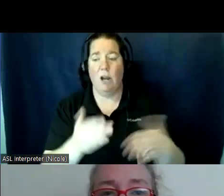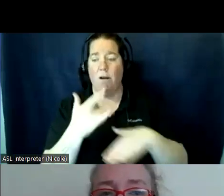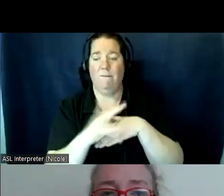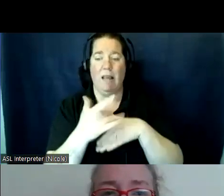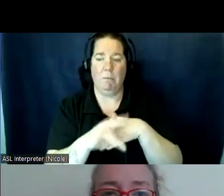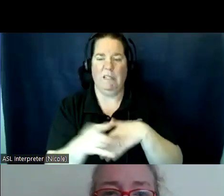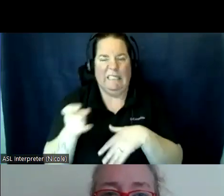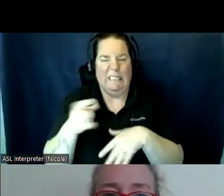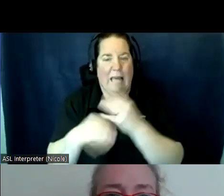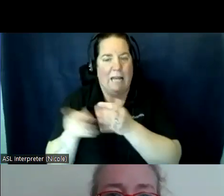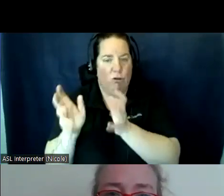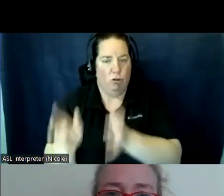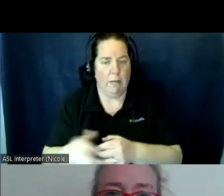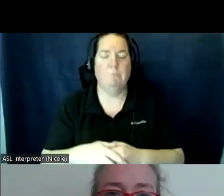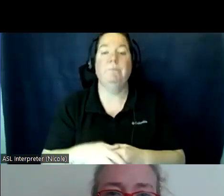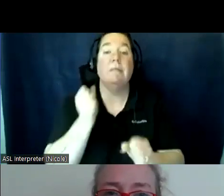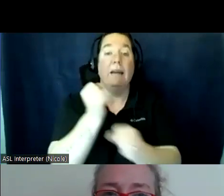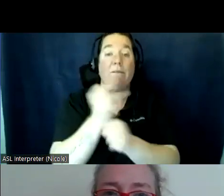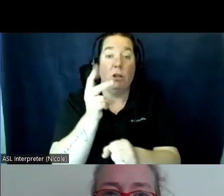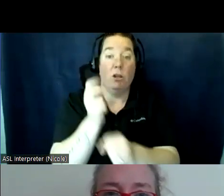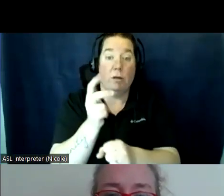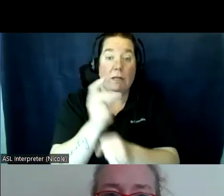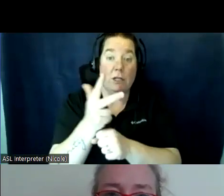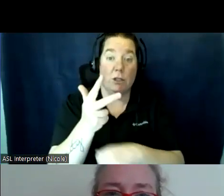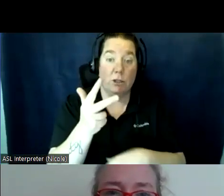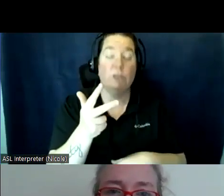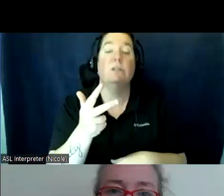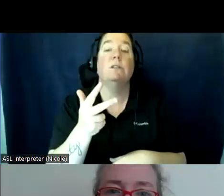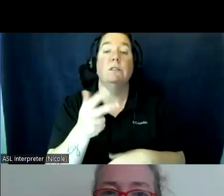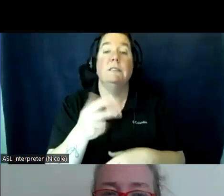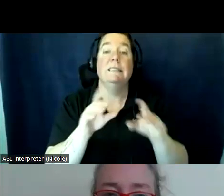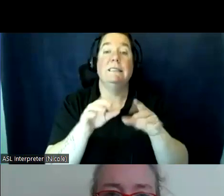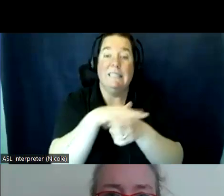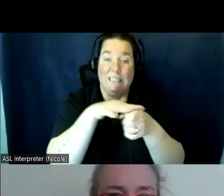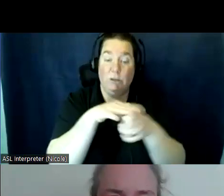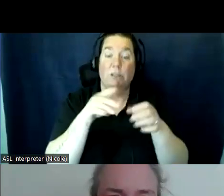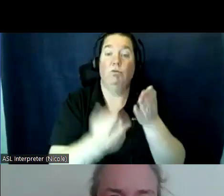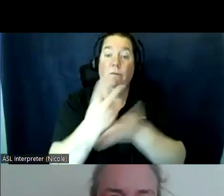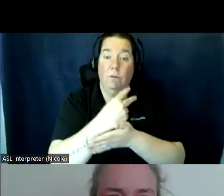Every three years districts get reviewed through what's called cyclical monitoring.